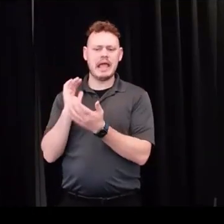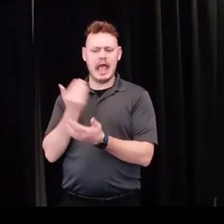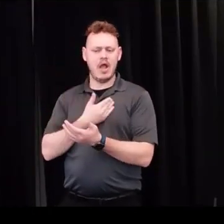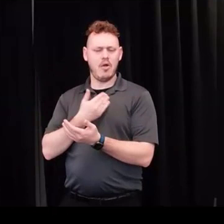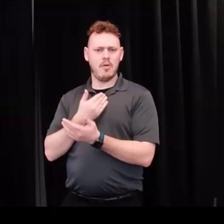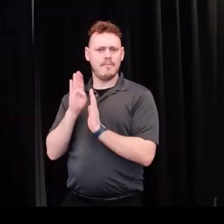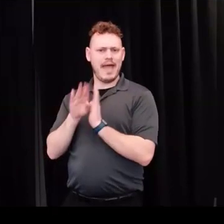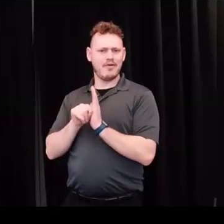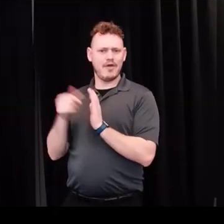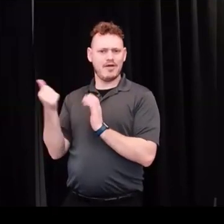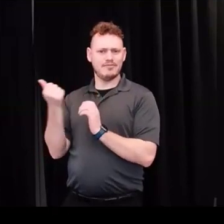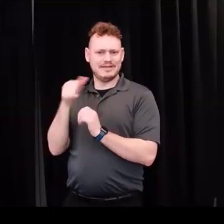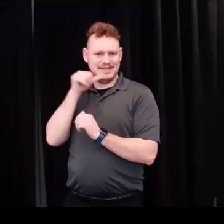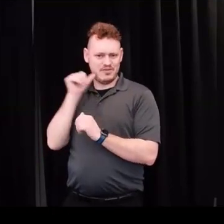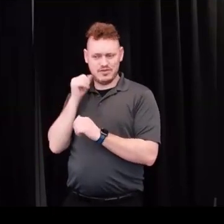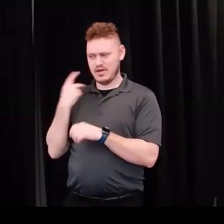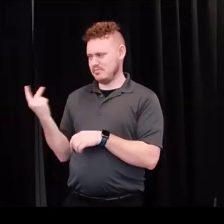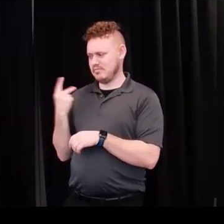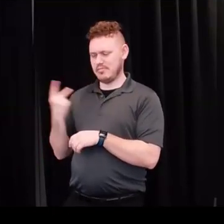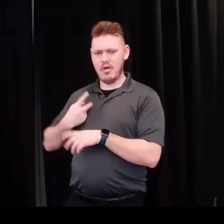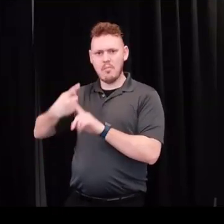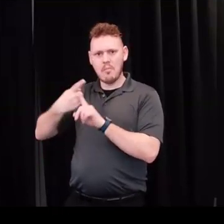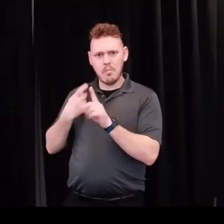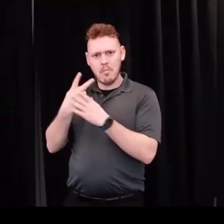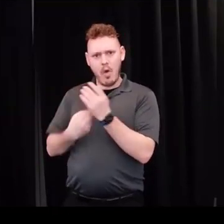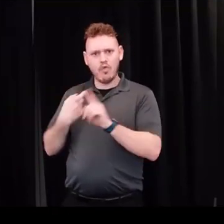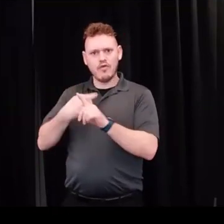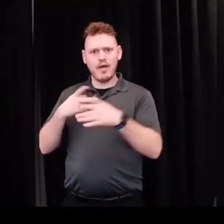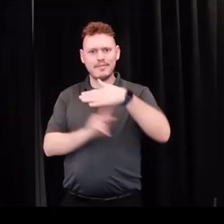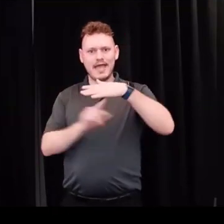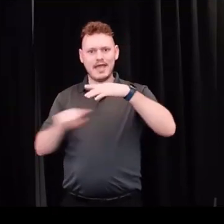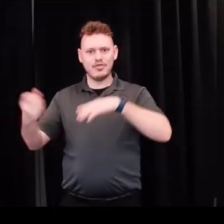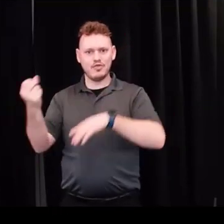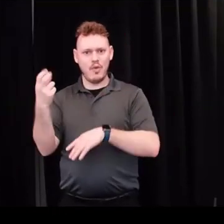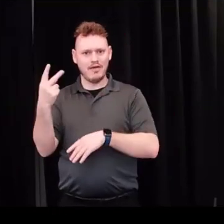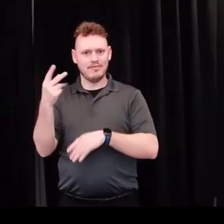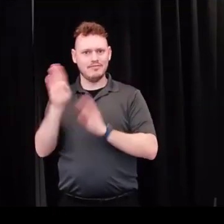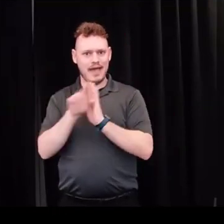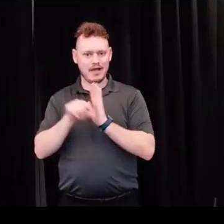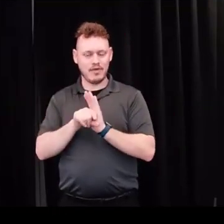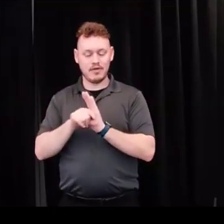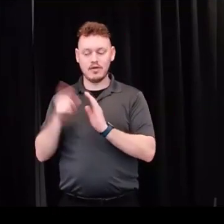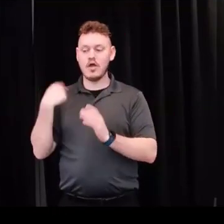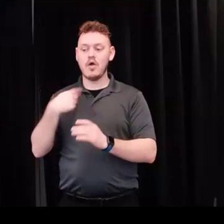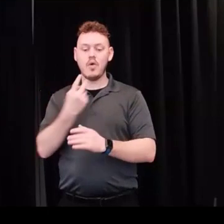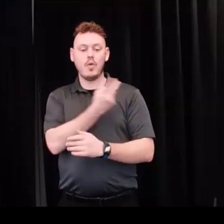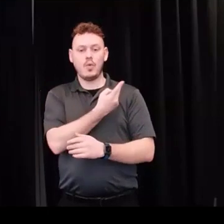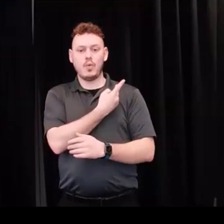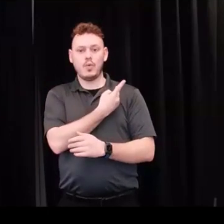but we both come from a K-12 background and when we got into higher education and we started